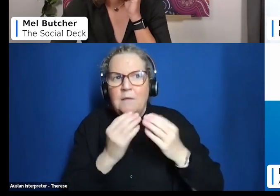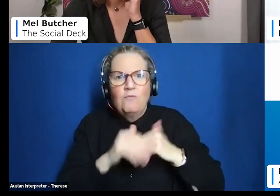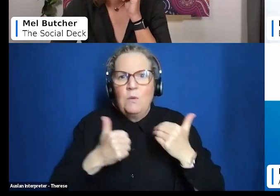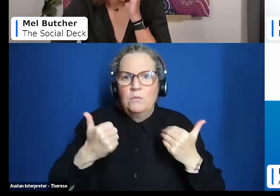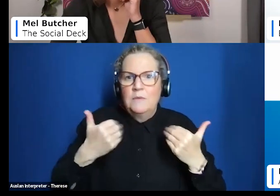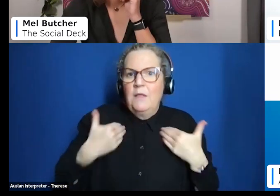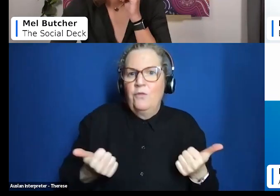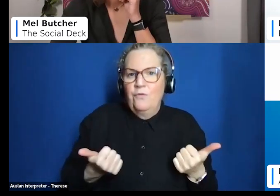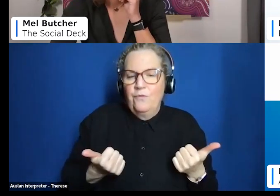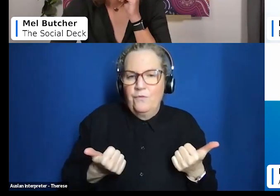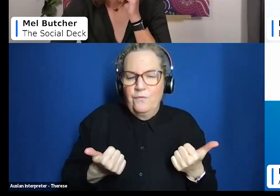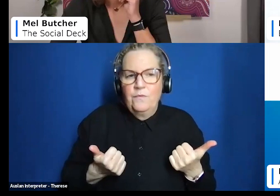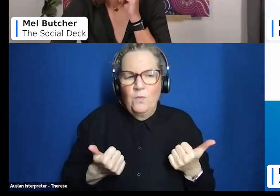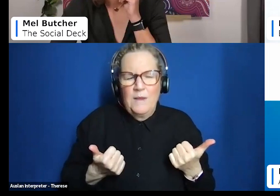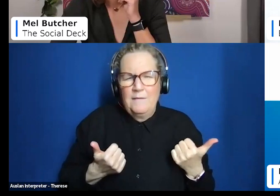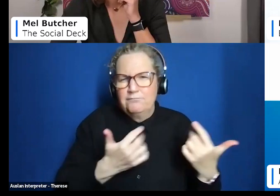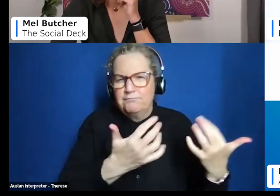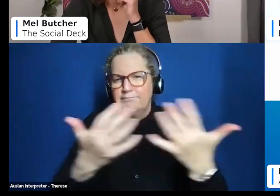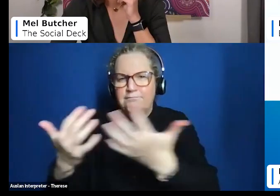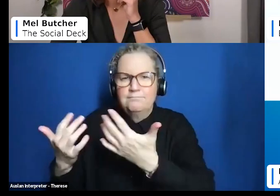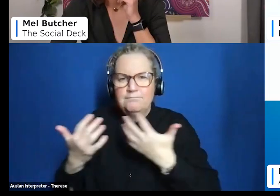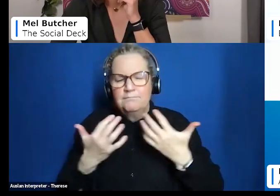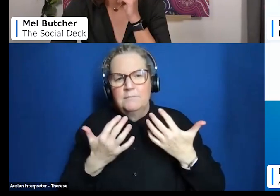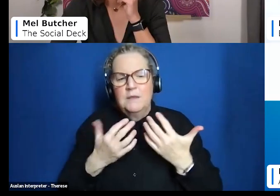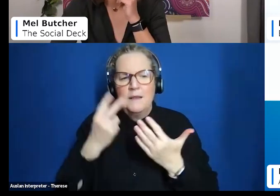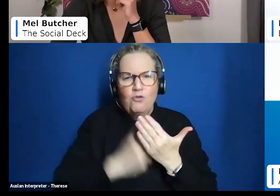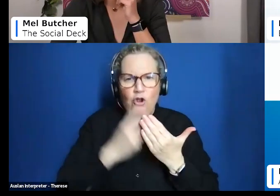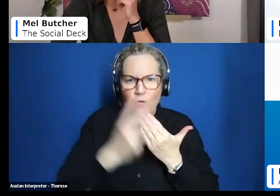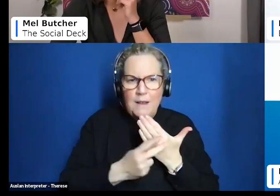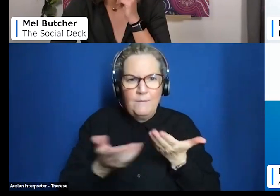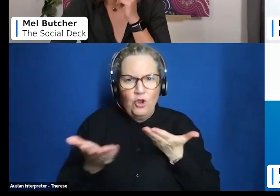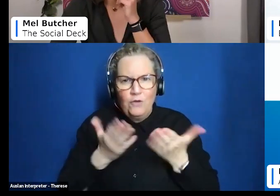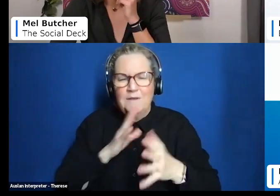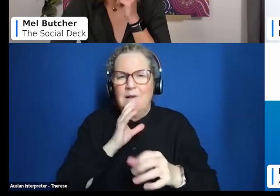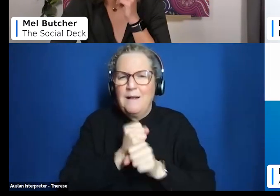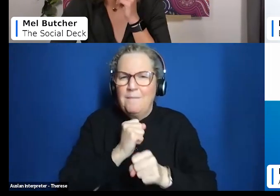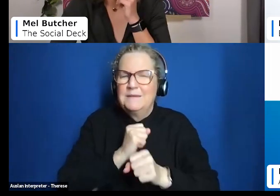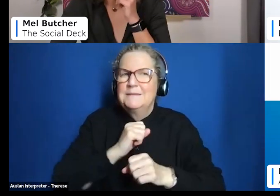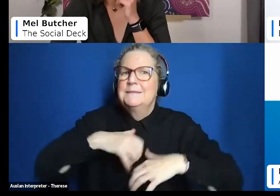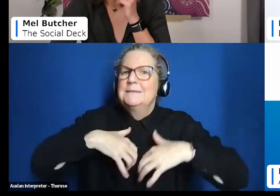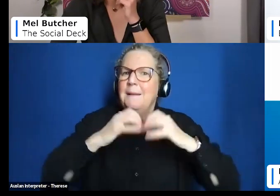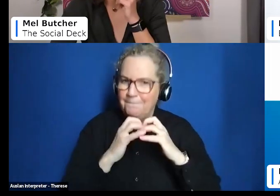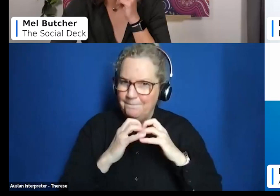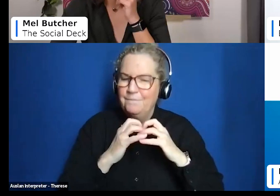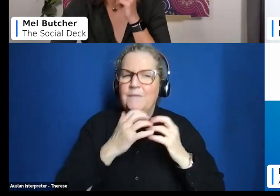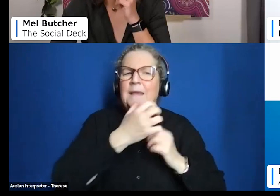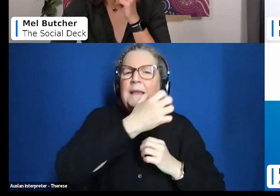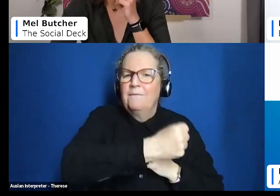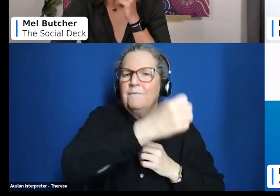So there's a whole range, and then programs and services the Government's put in. So there's a whole range of things that we'll be able to say